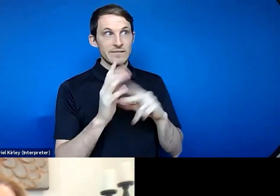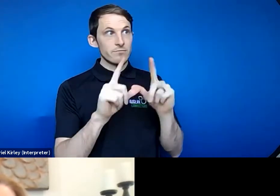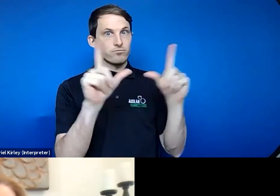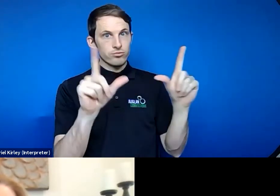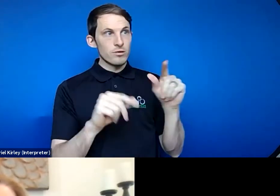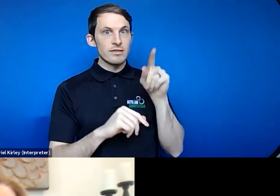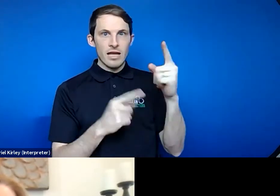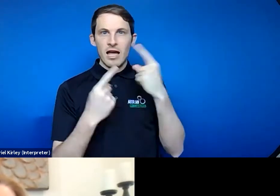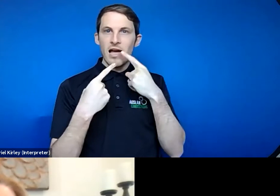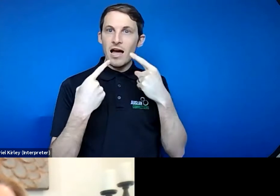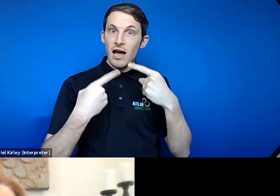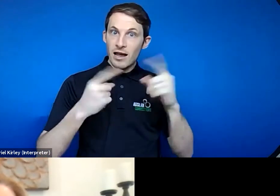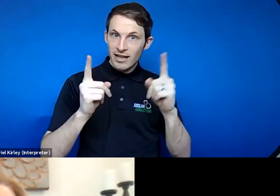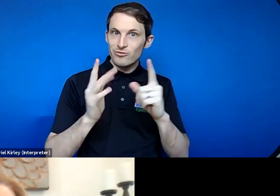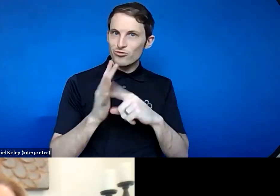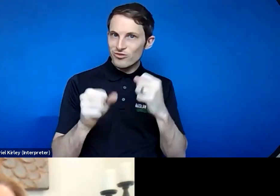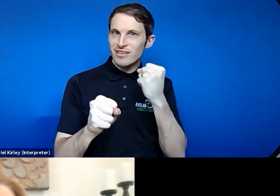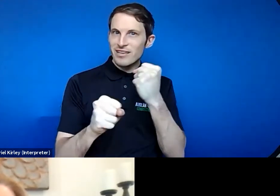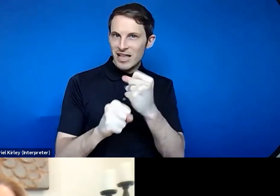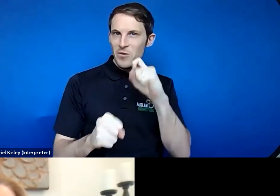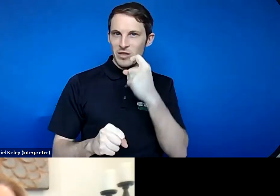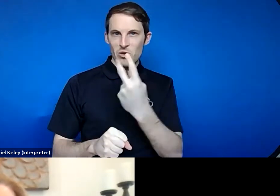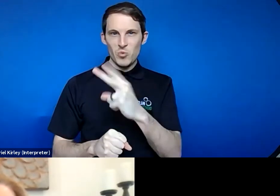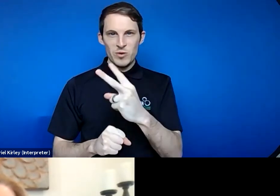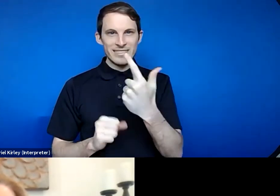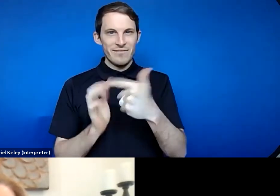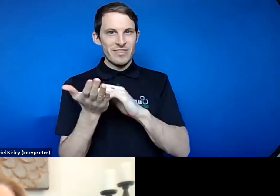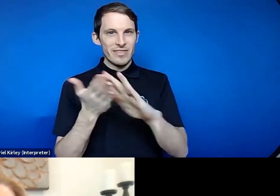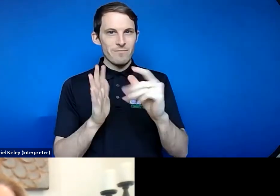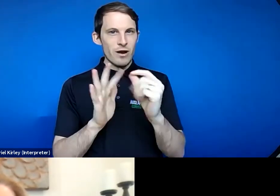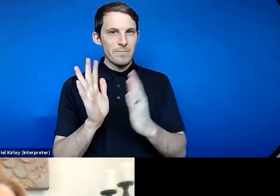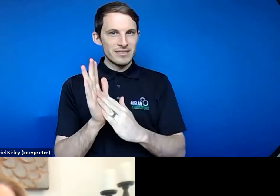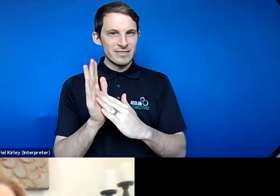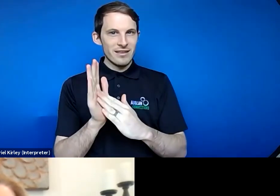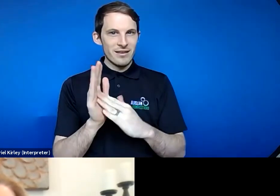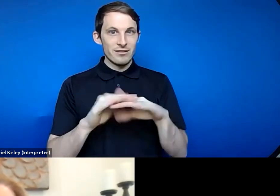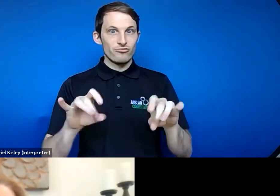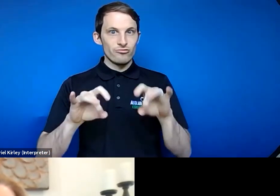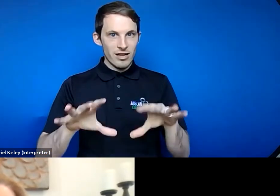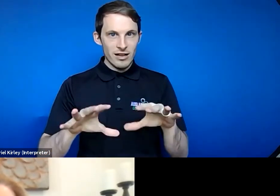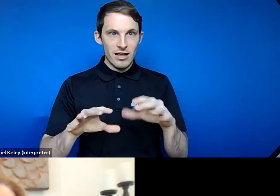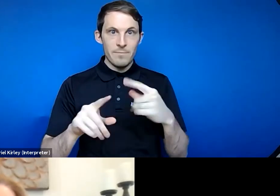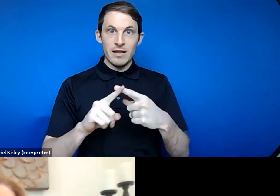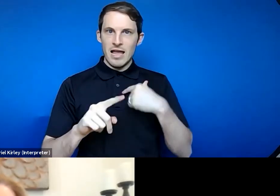Julia Gillard would be the 27th Prime Minister of Australia and our country's first female